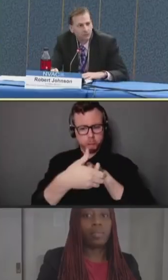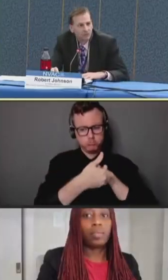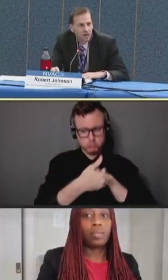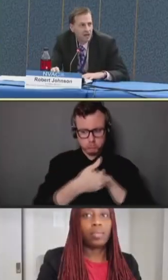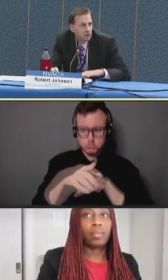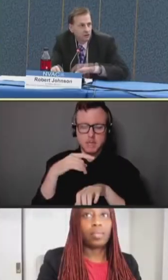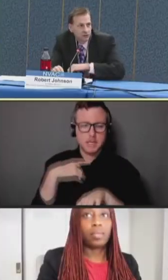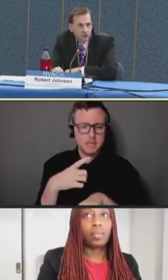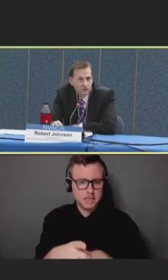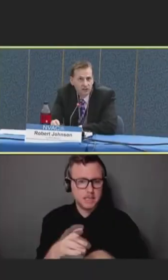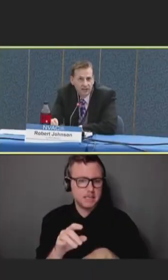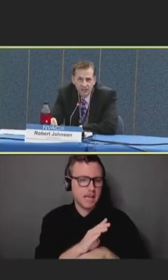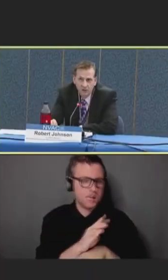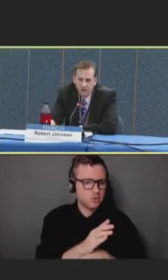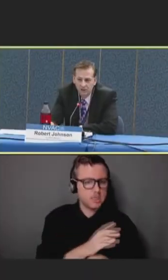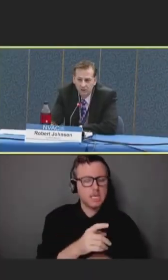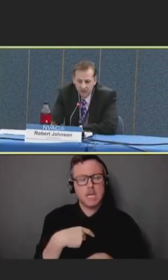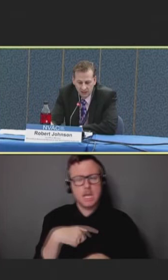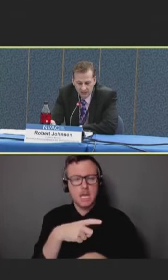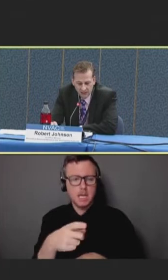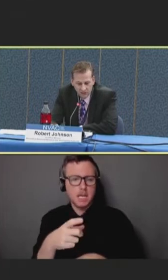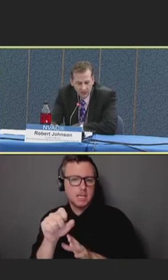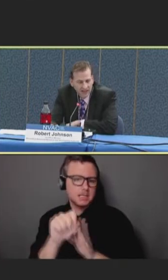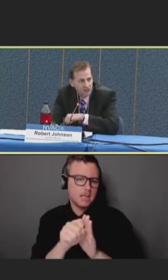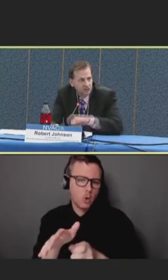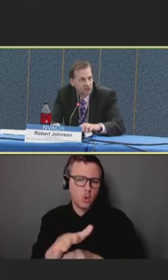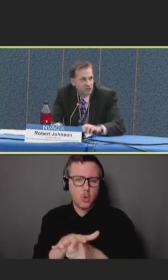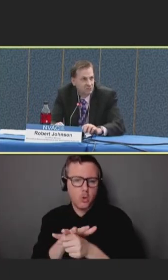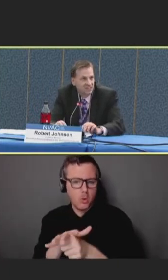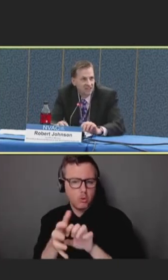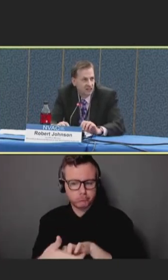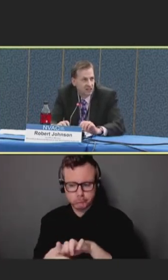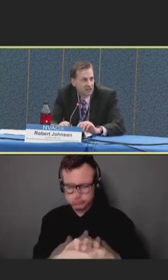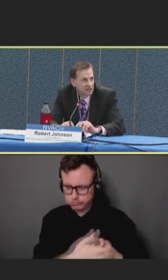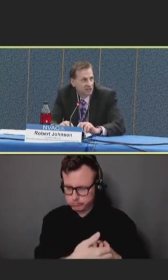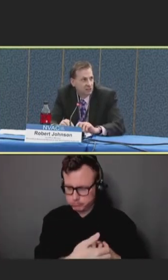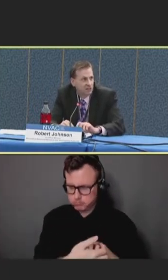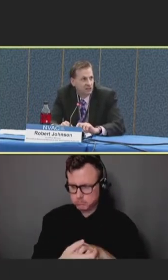We've also, over the last three months -- and several actions which had been discussed briefly,